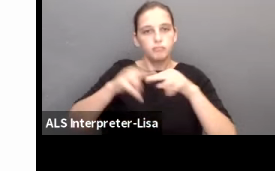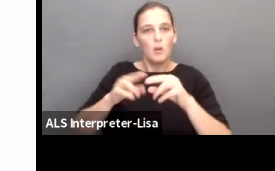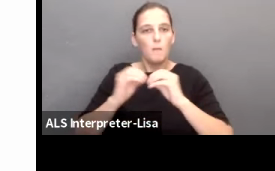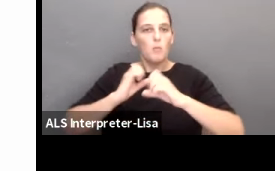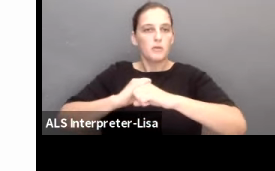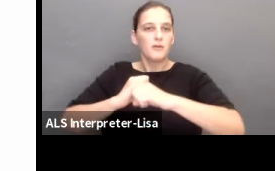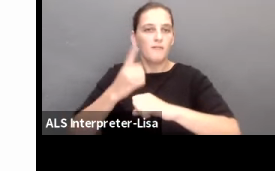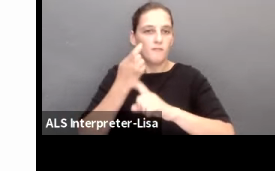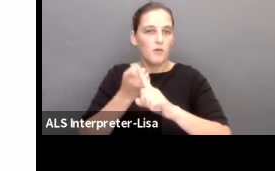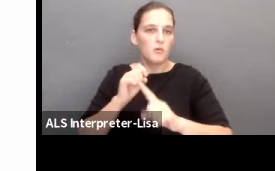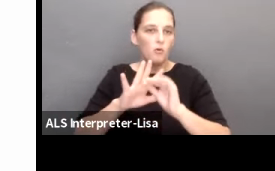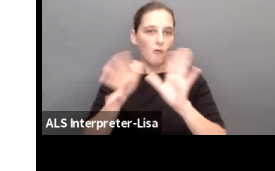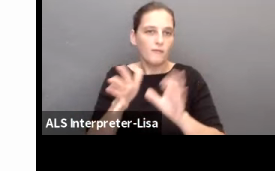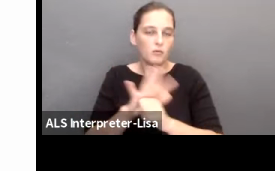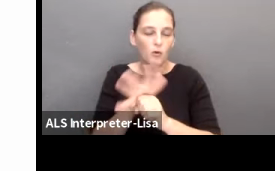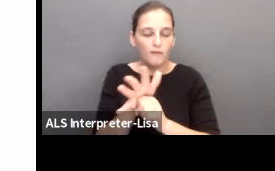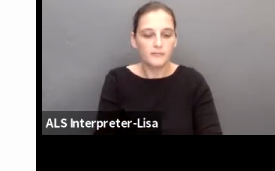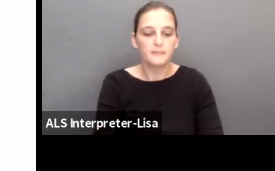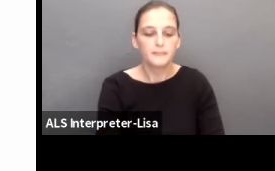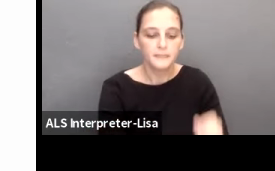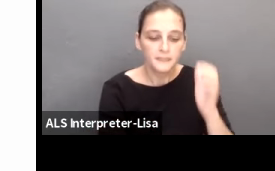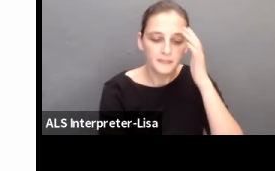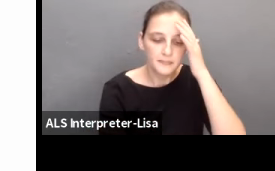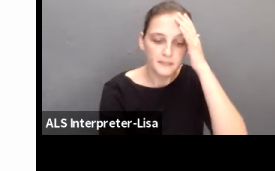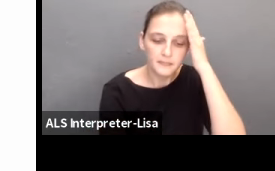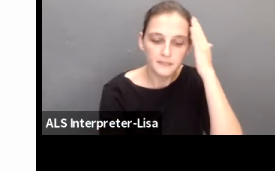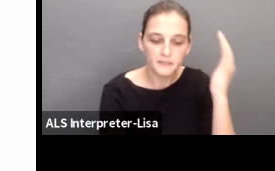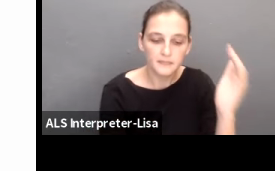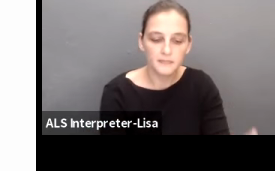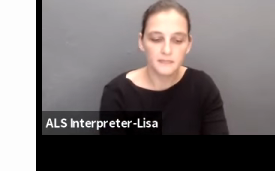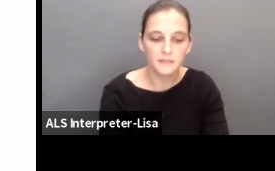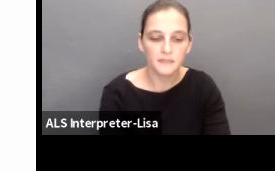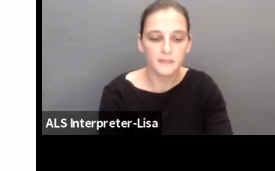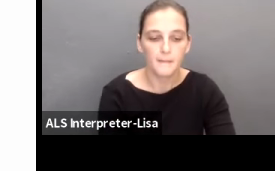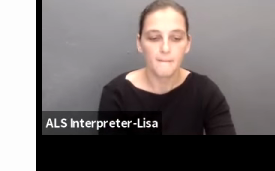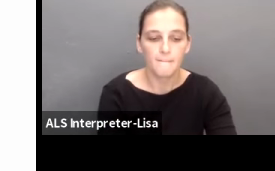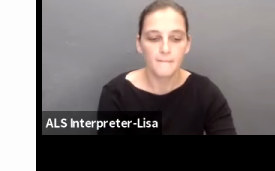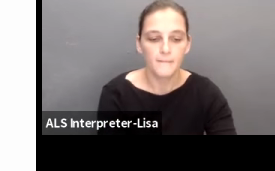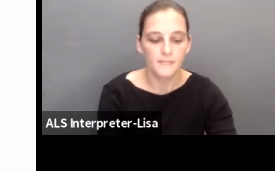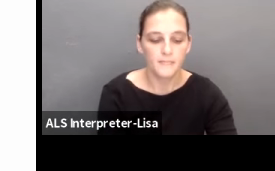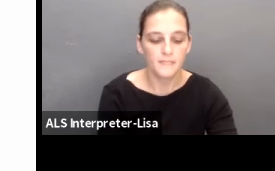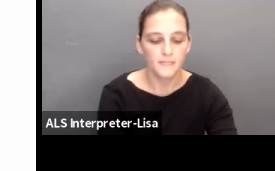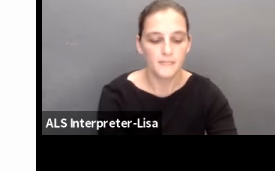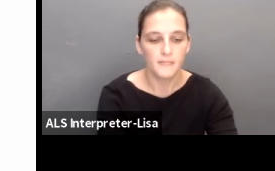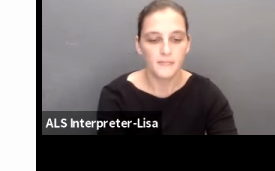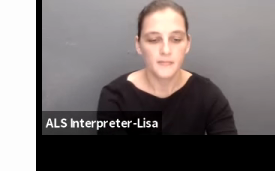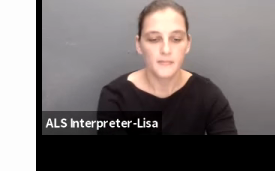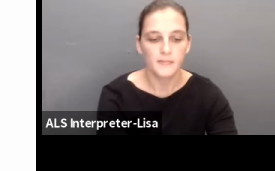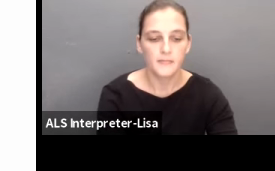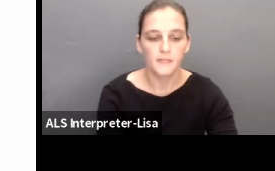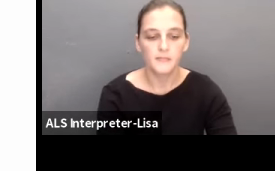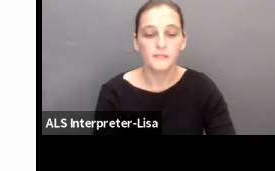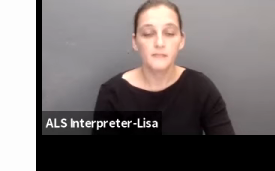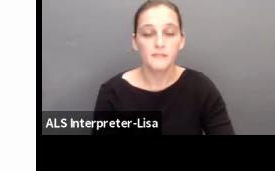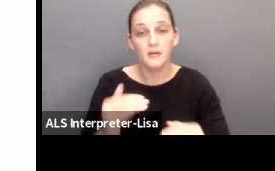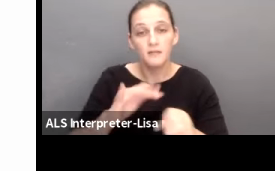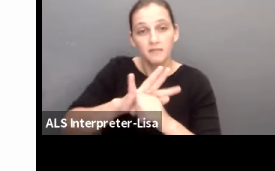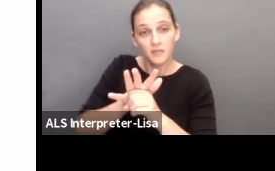at birth as well. So, like I said COVID-19 vaccination is recommended